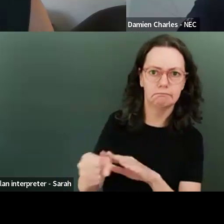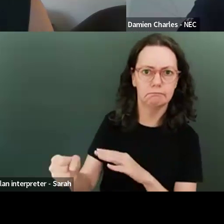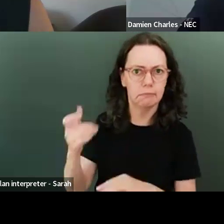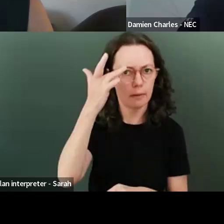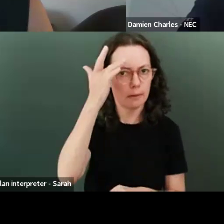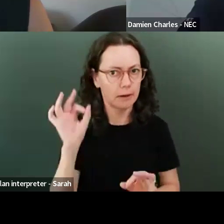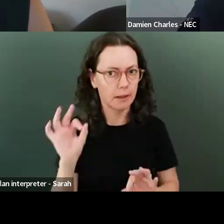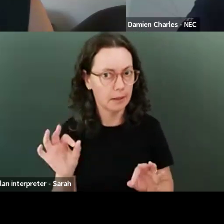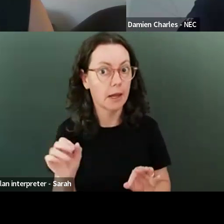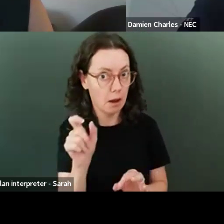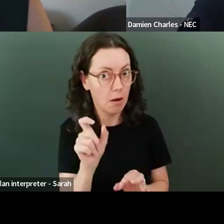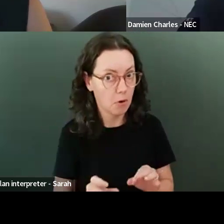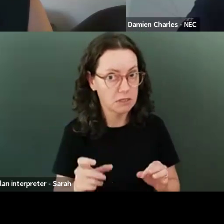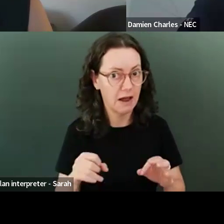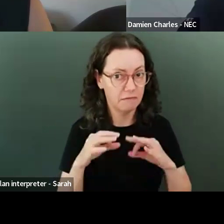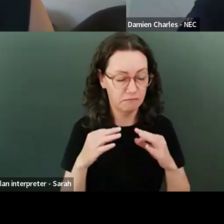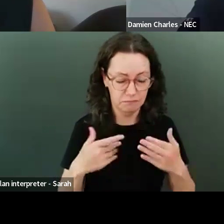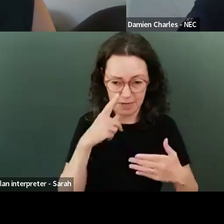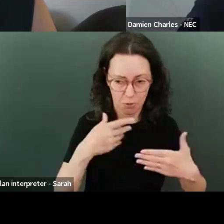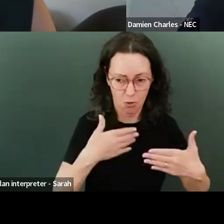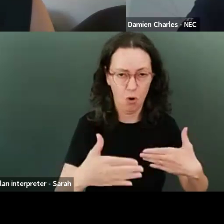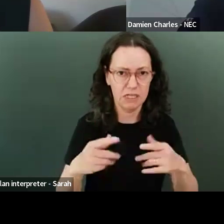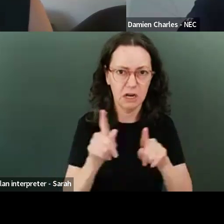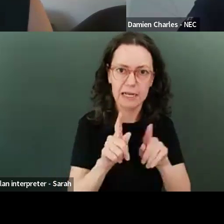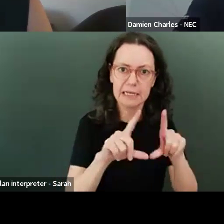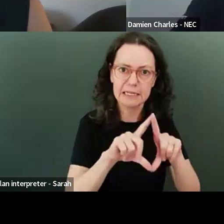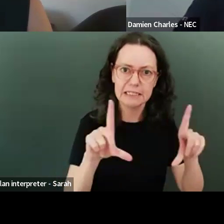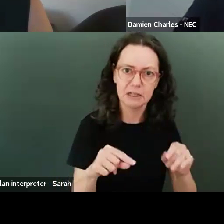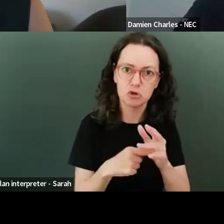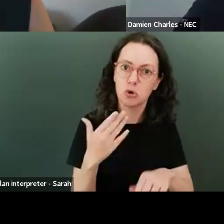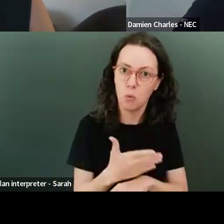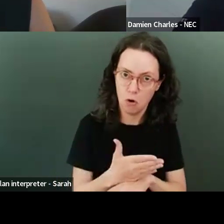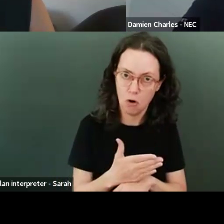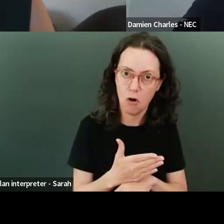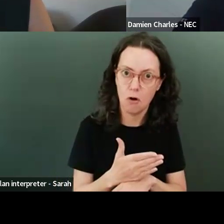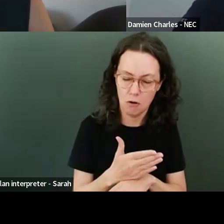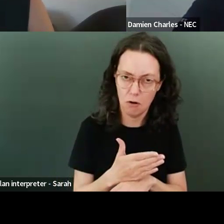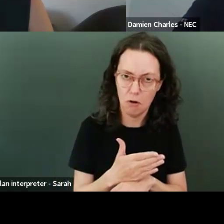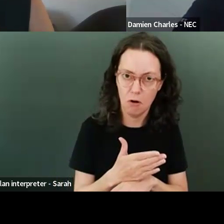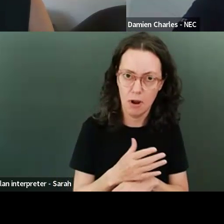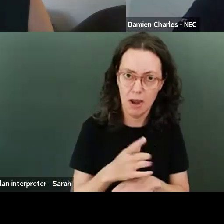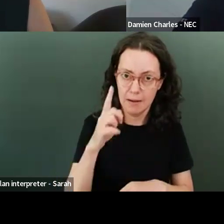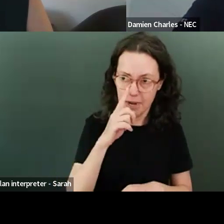coordinating body and this is what Ticket to Work did so well is that they